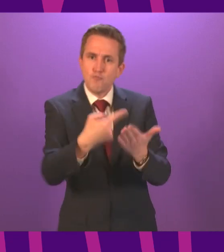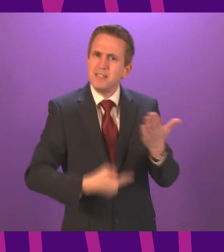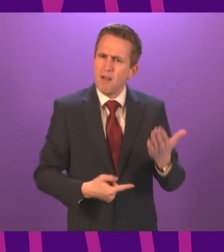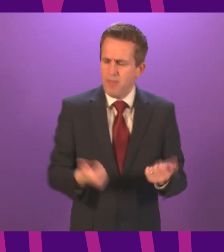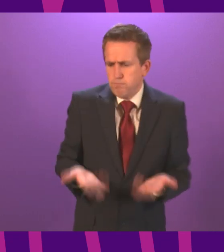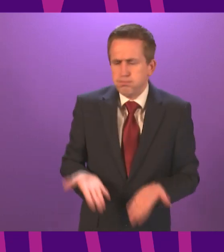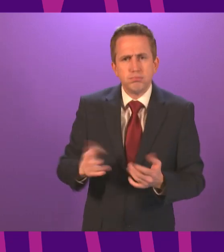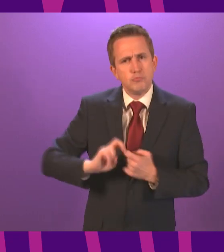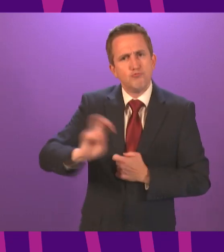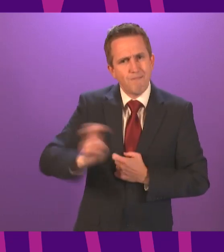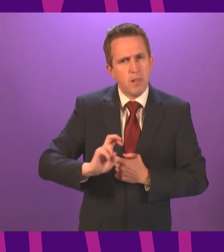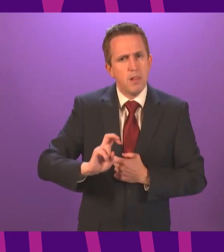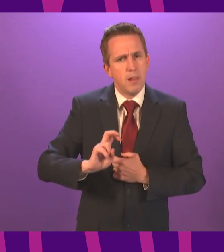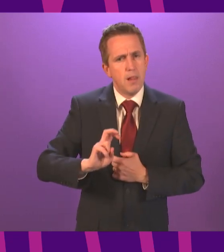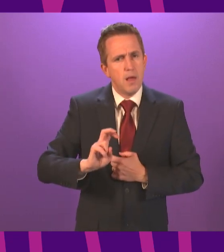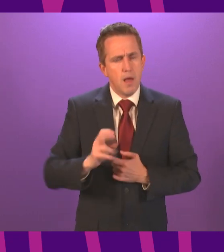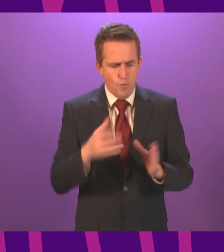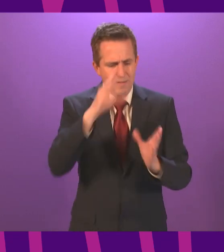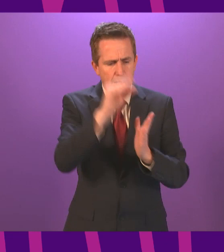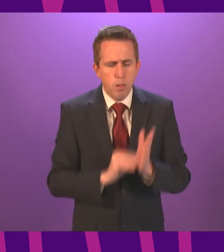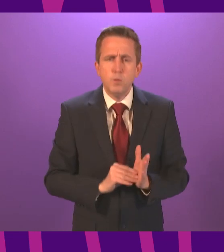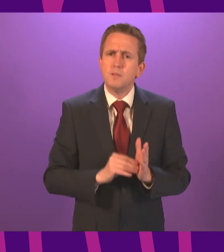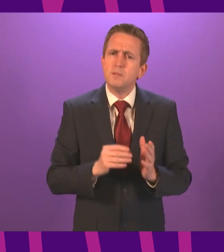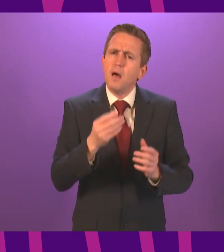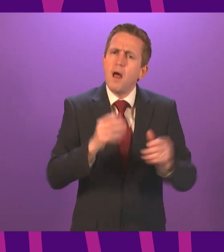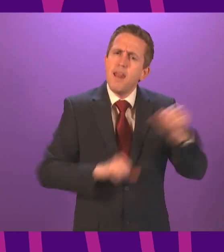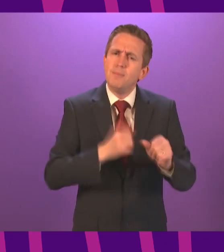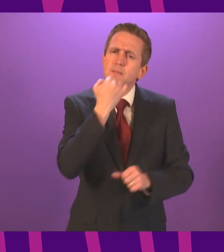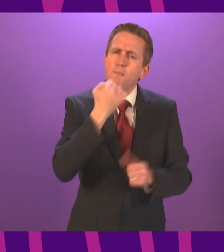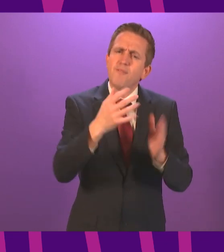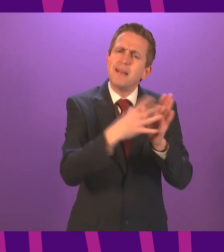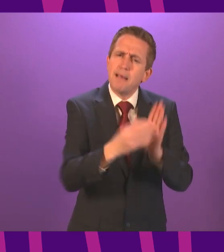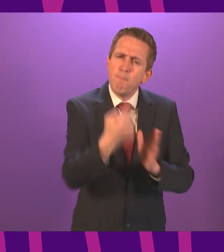of examples, non-exhaustively, of what a reasonable excuse might be.